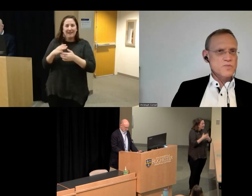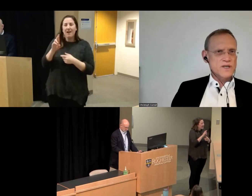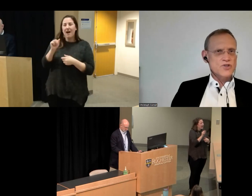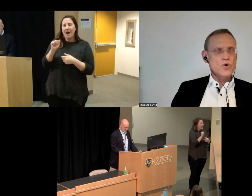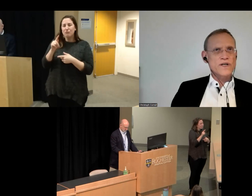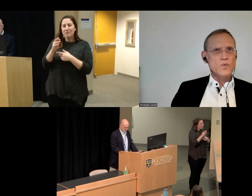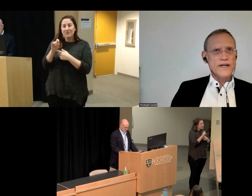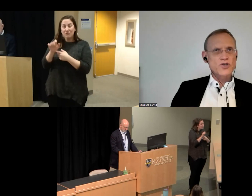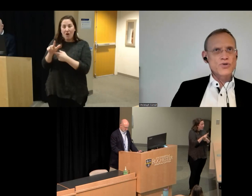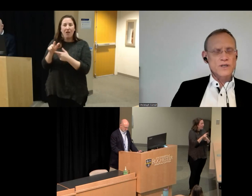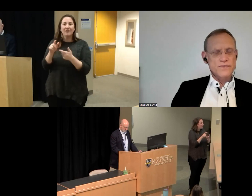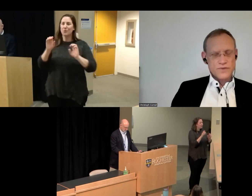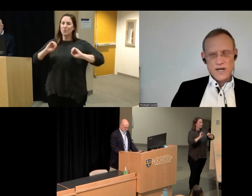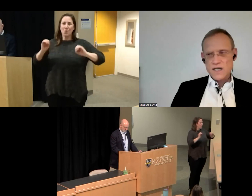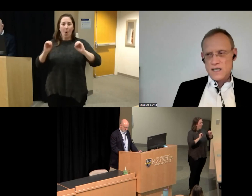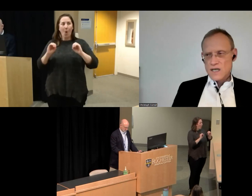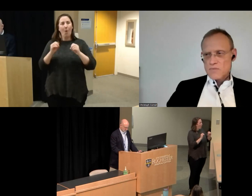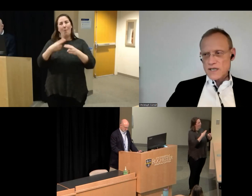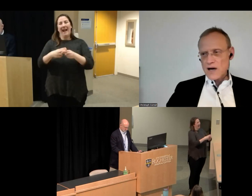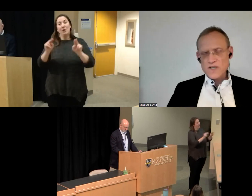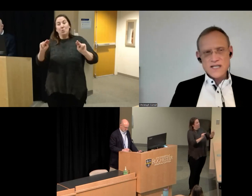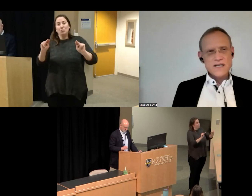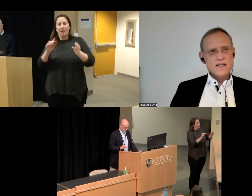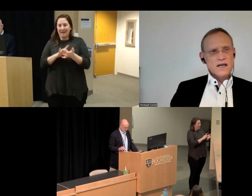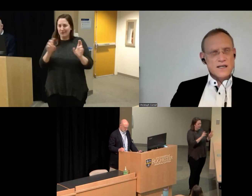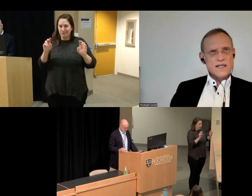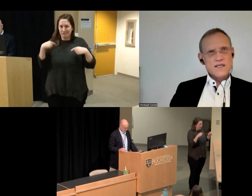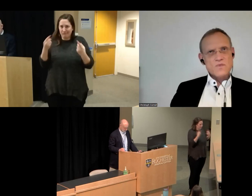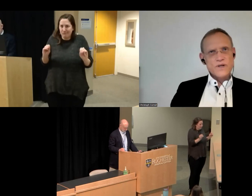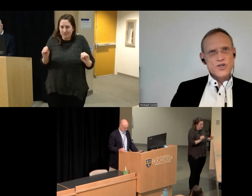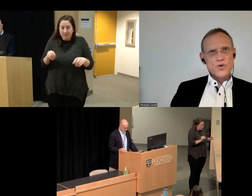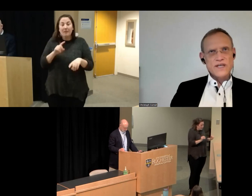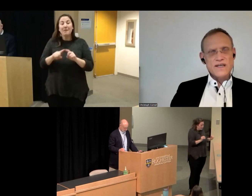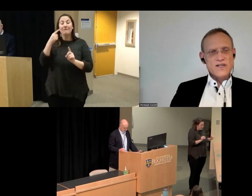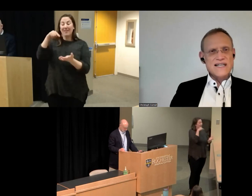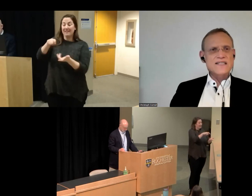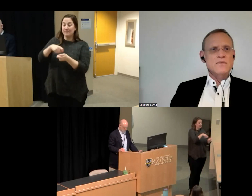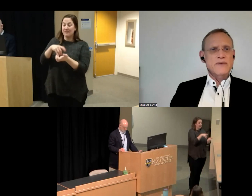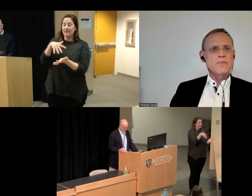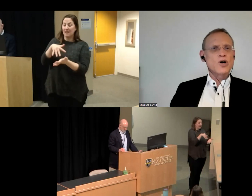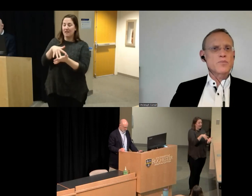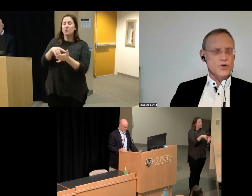to be a totally weight neutral if drug but in our study at least we showed that there's less metabolic